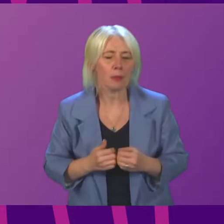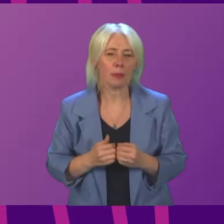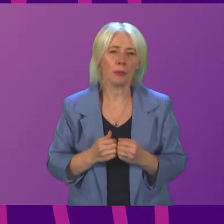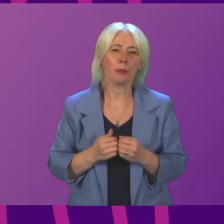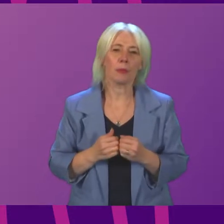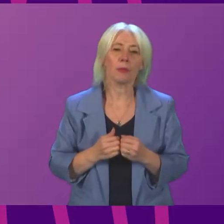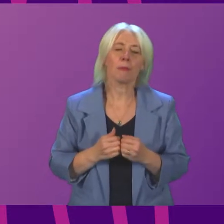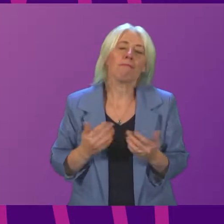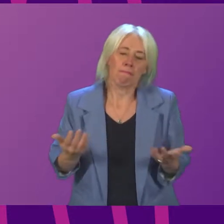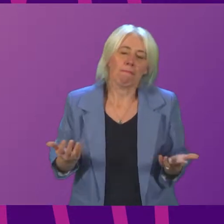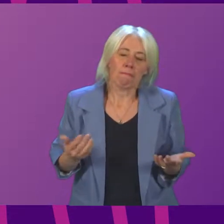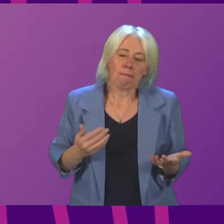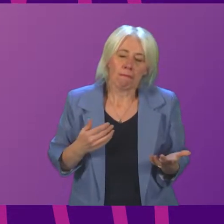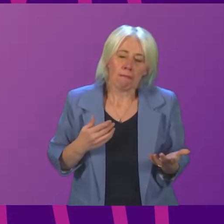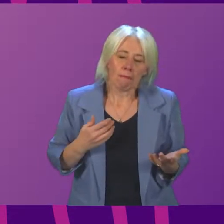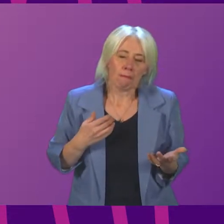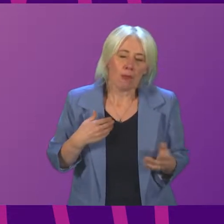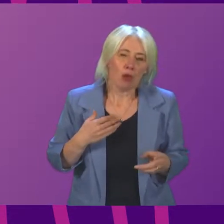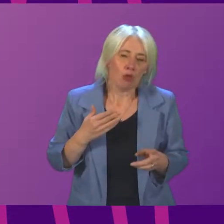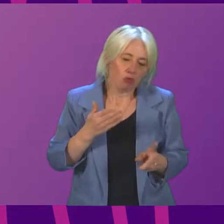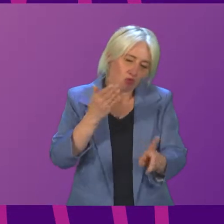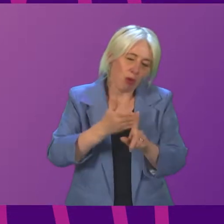We recognise the importance of the fundamental right of people to come